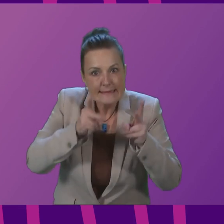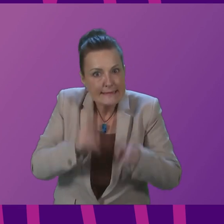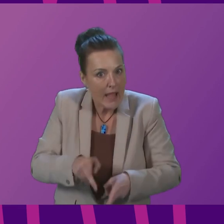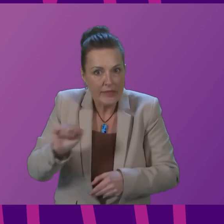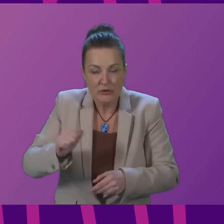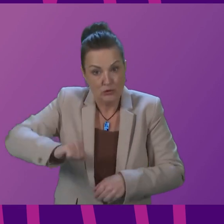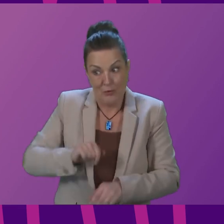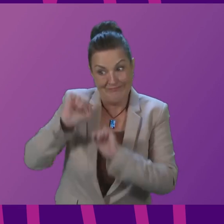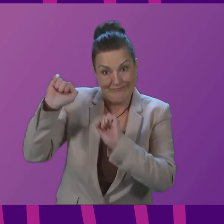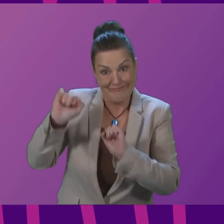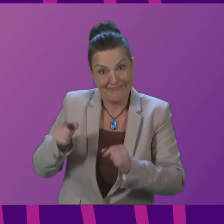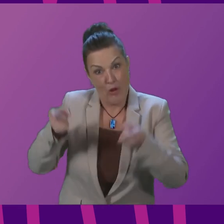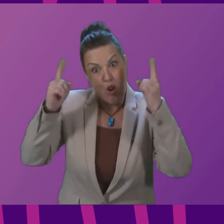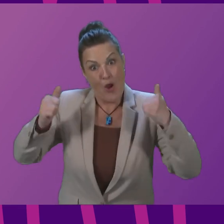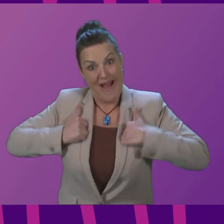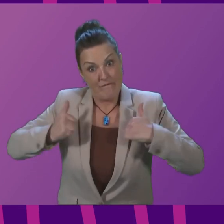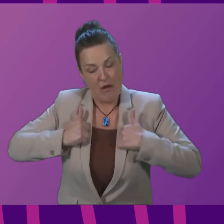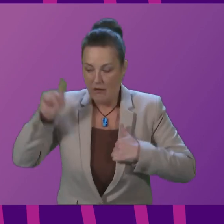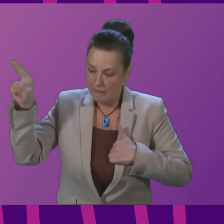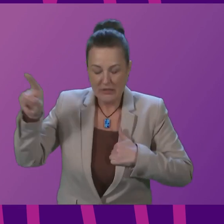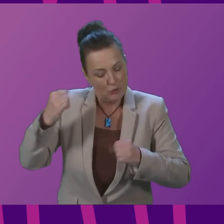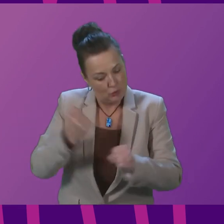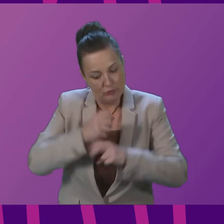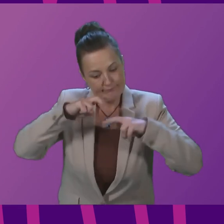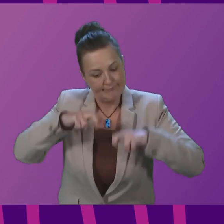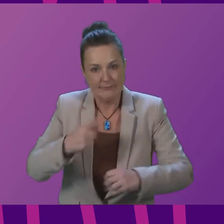conducts that responsibility independently of Government.